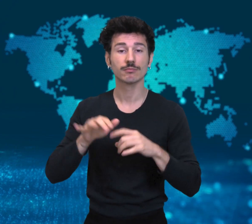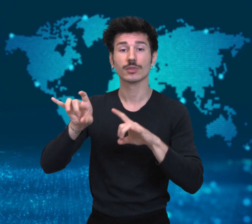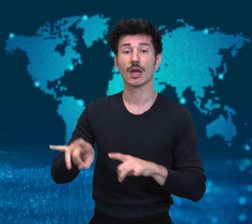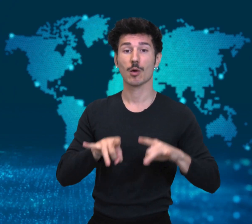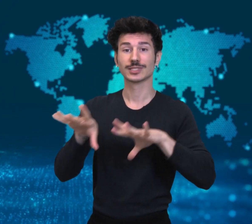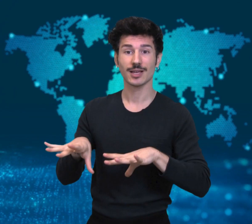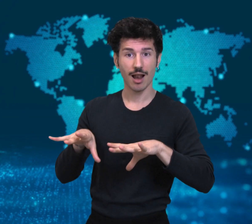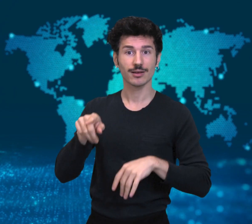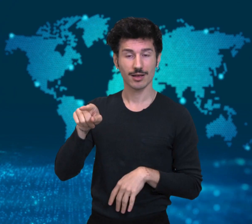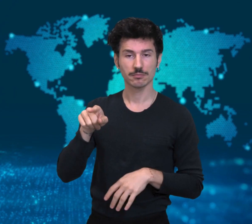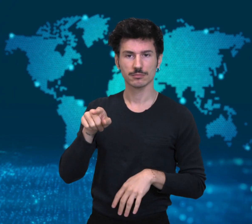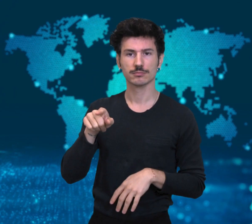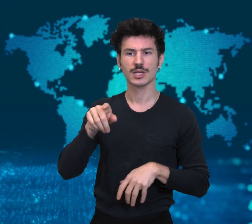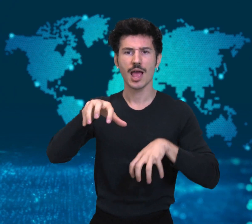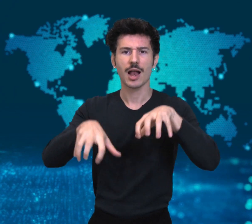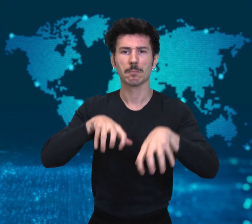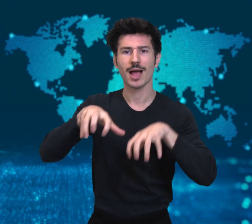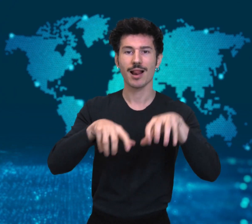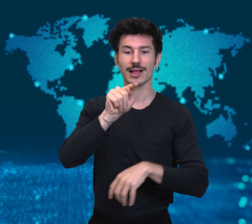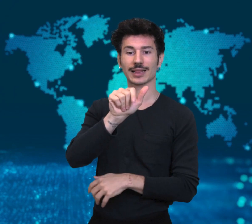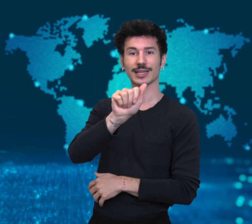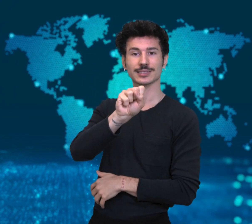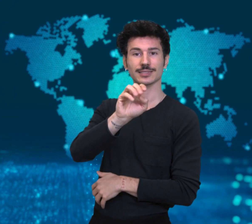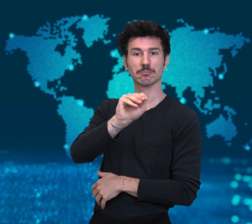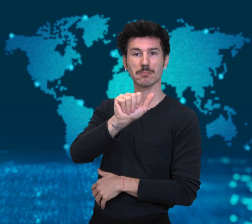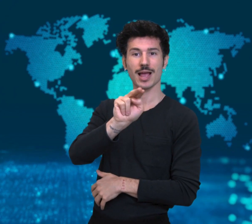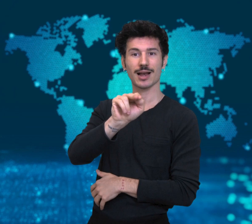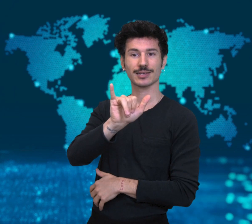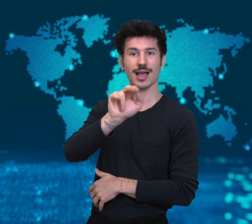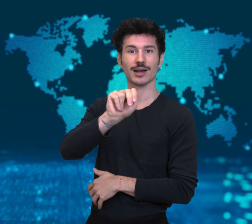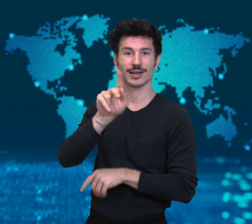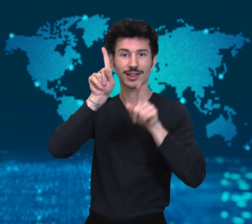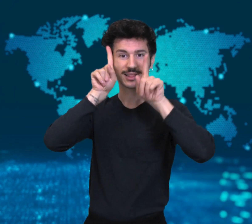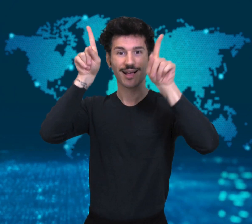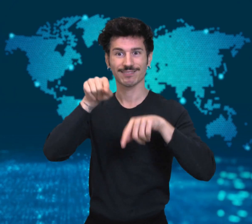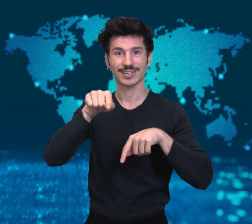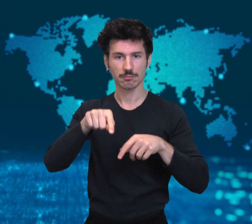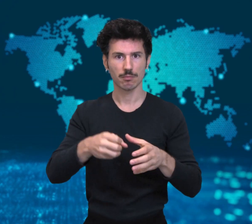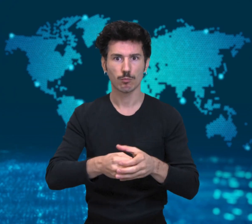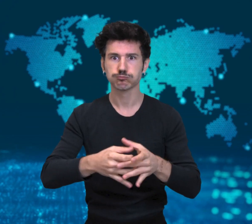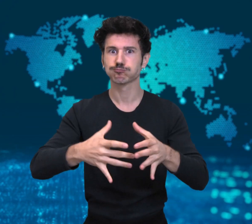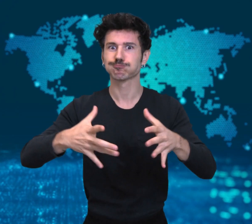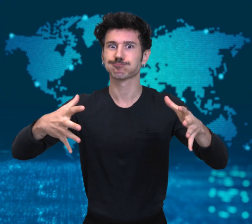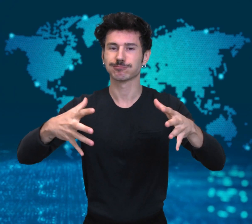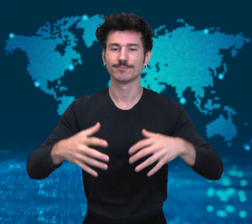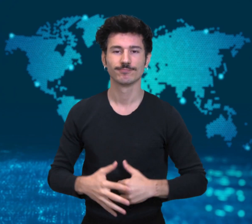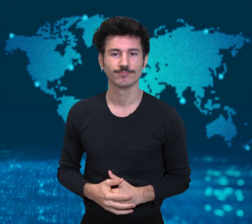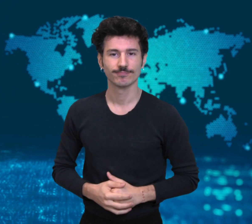Tasmanian devils reintroduced.